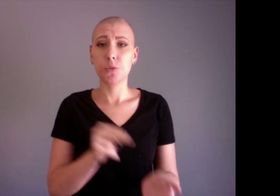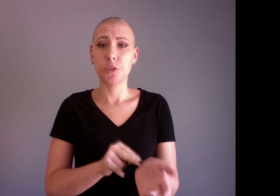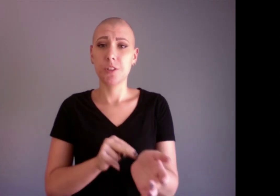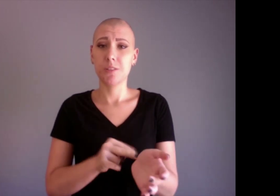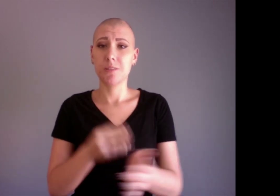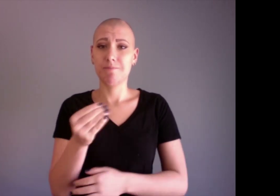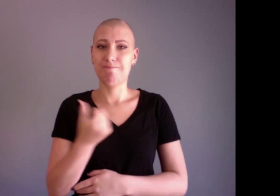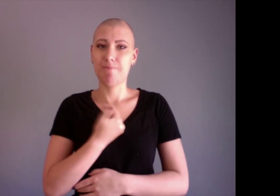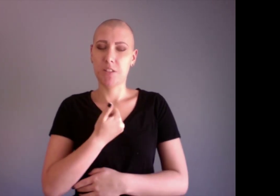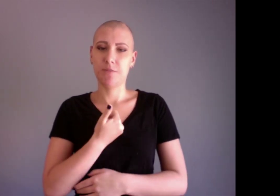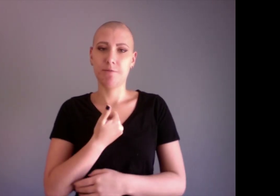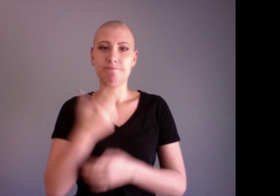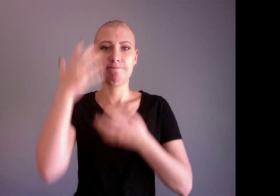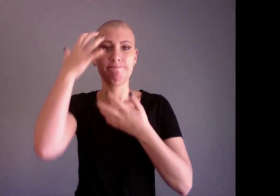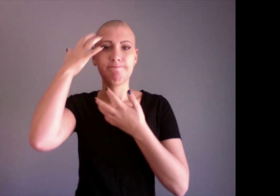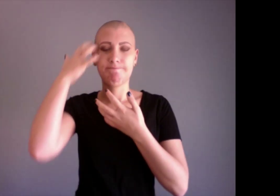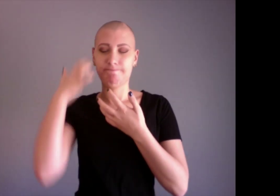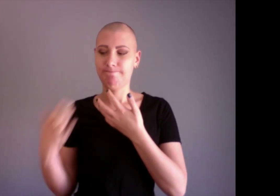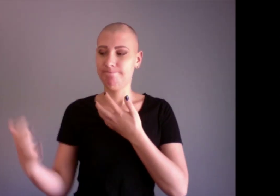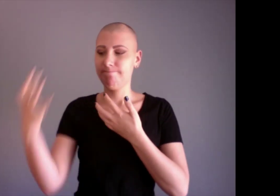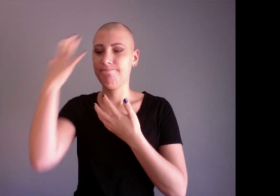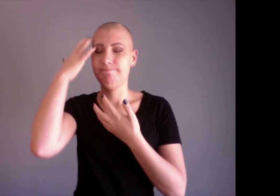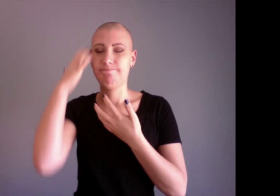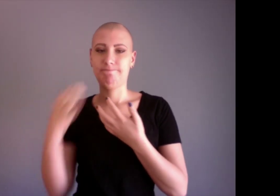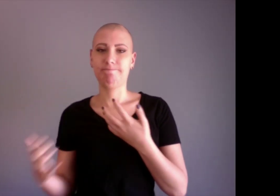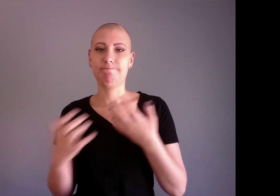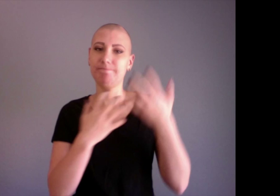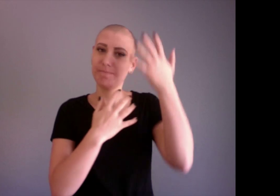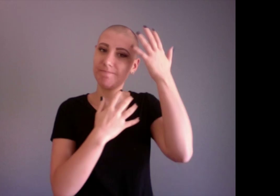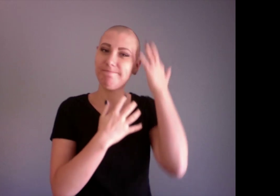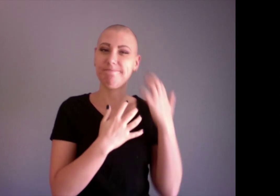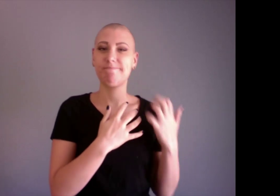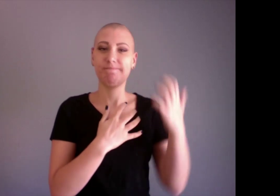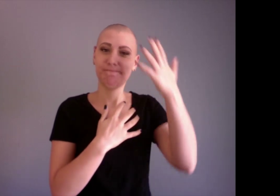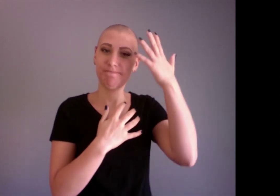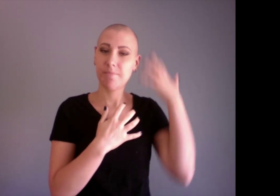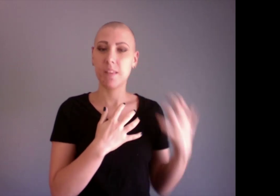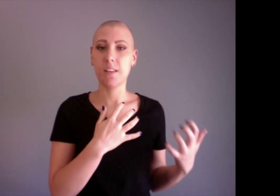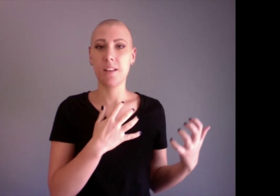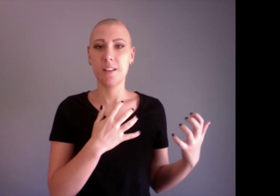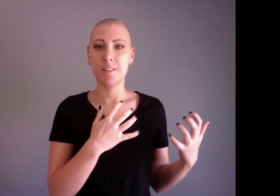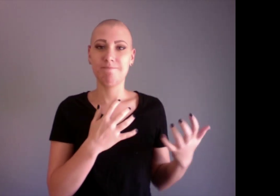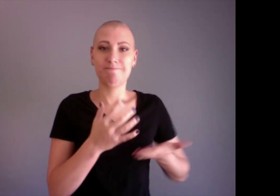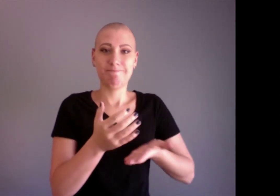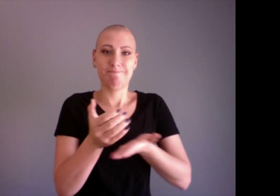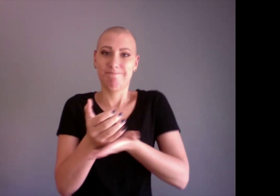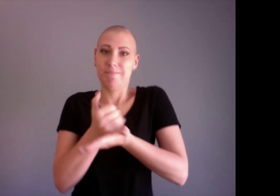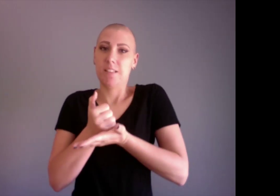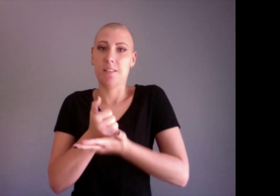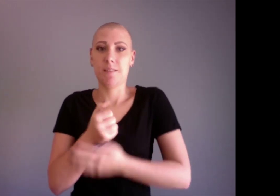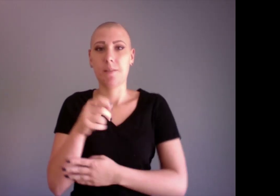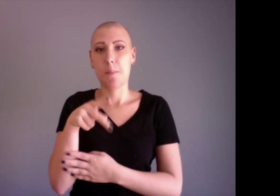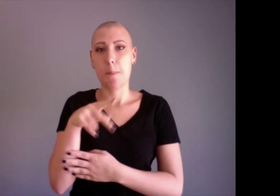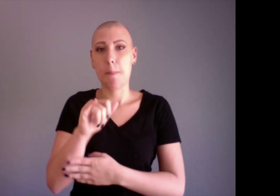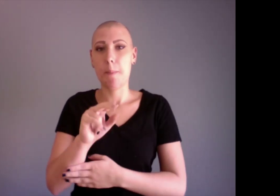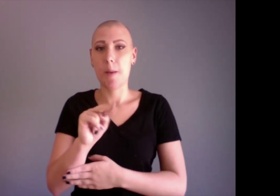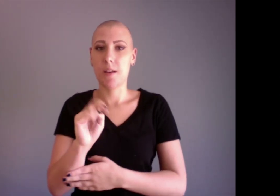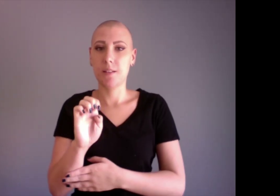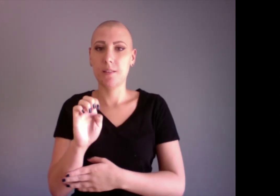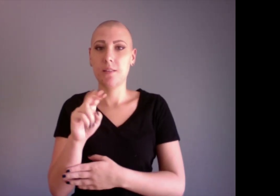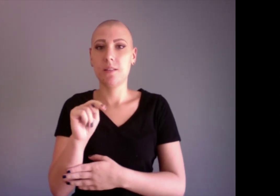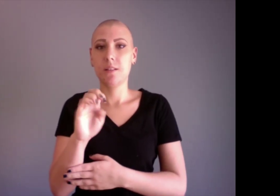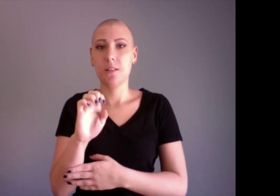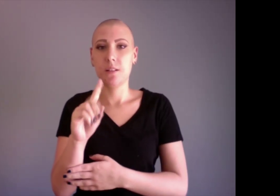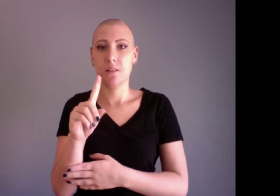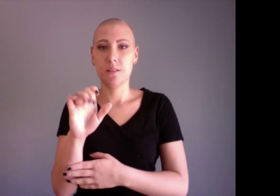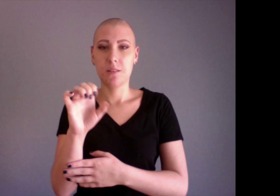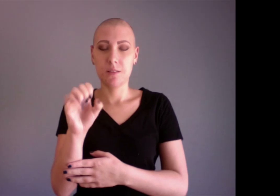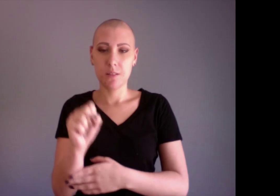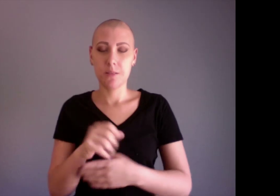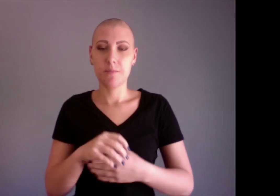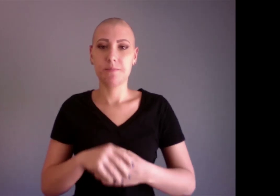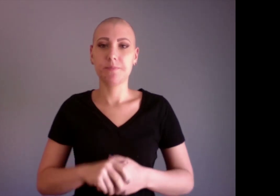The three of us worked to comb the pine needles out of my hair